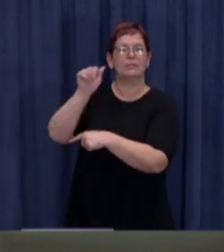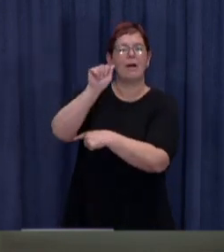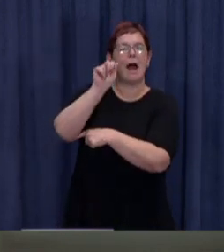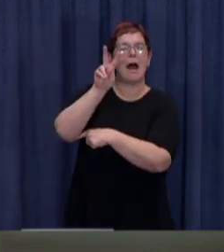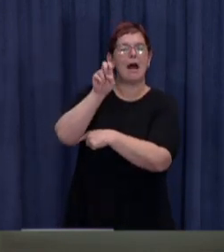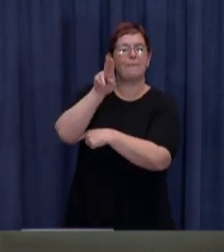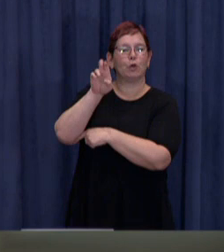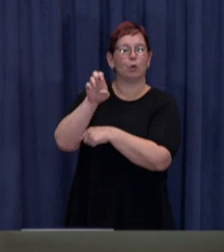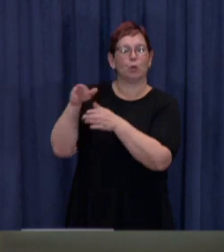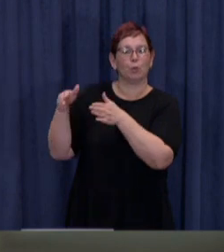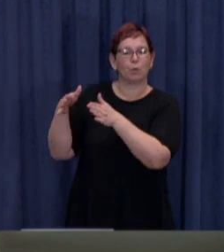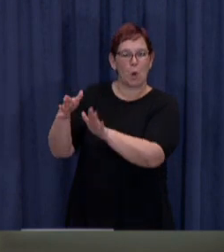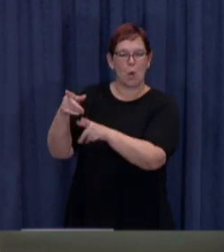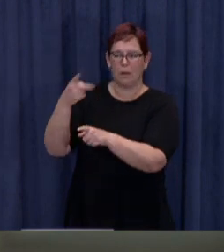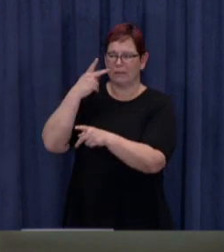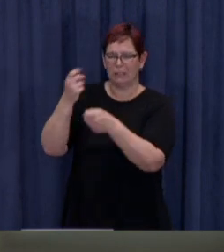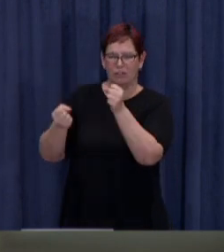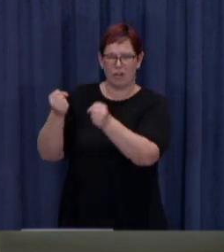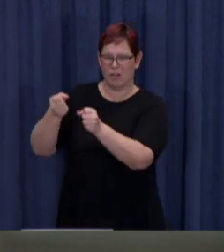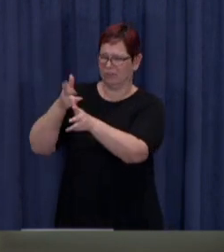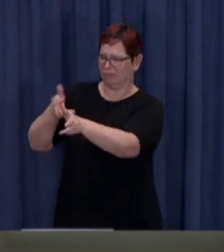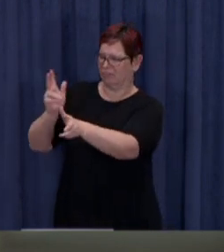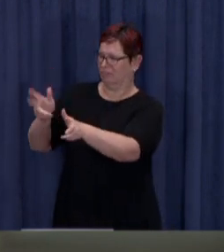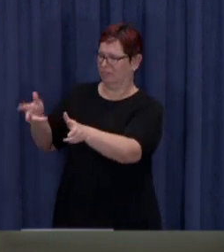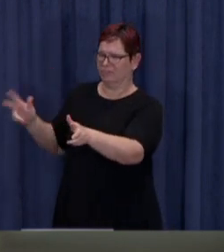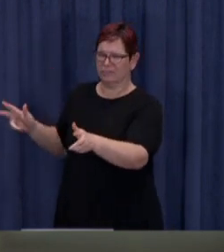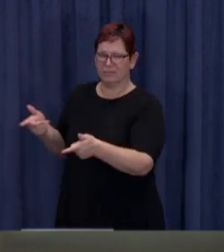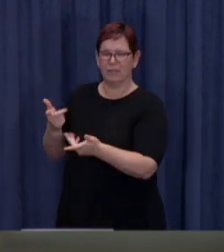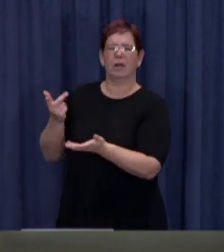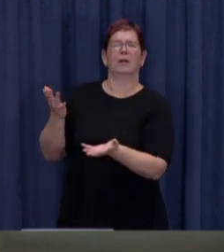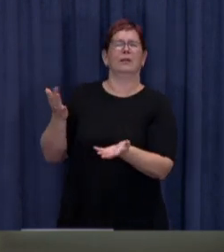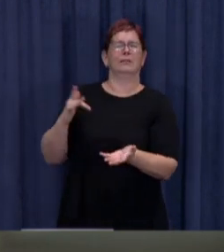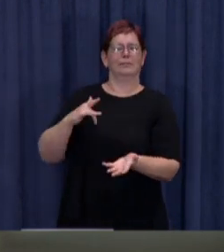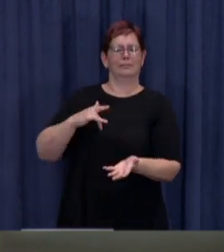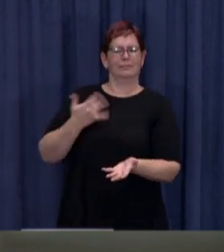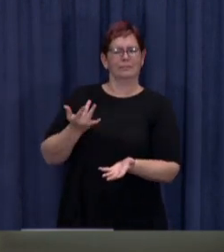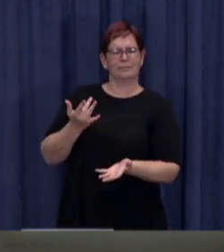to me but because they will bring satisfaction that people are paying attention I want streets like Avenue Road and the